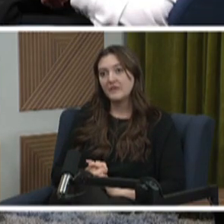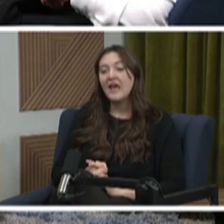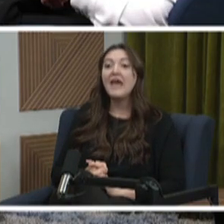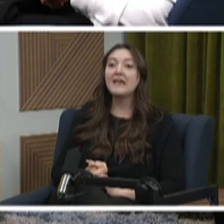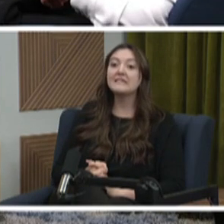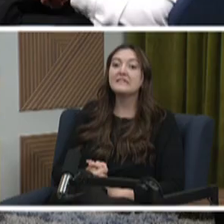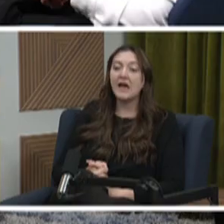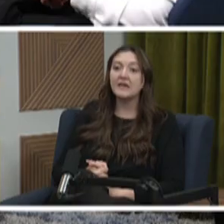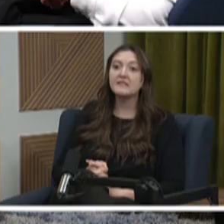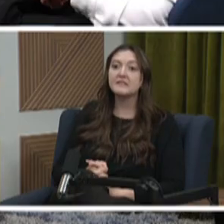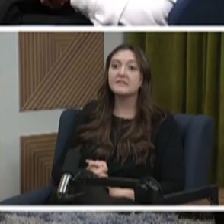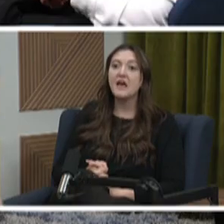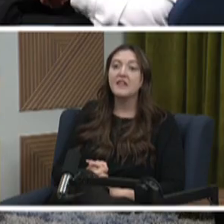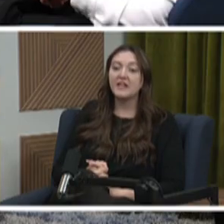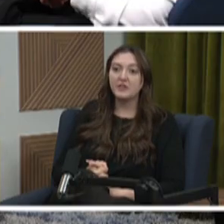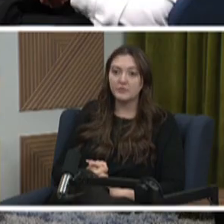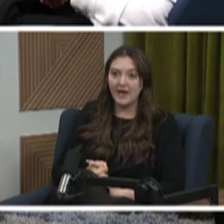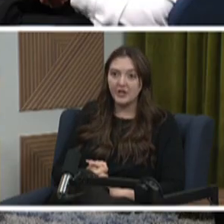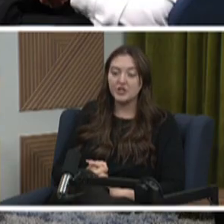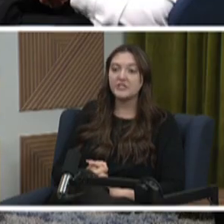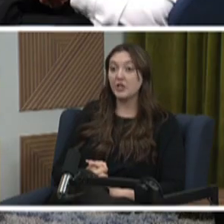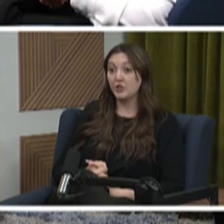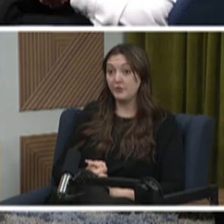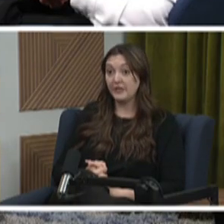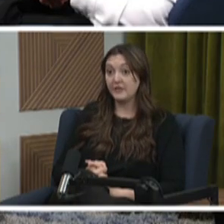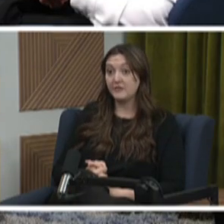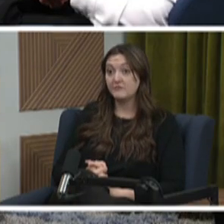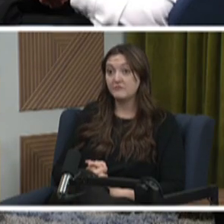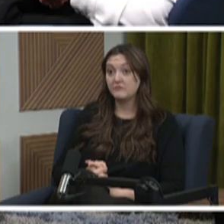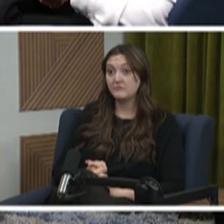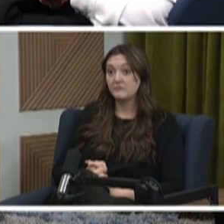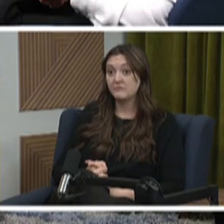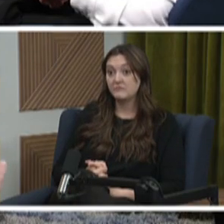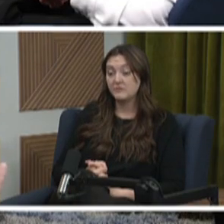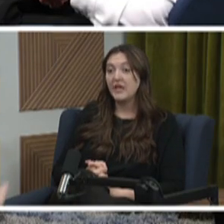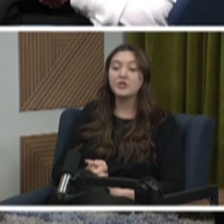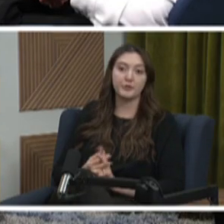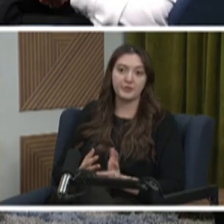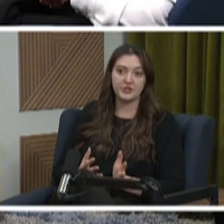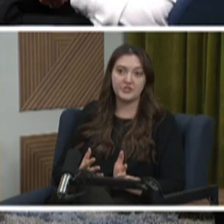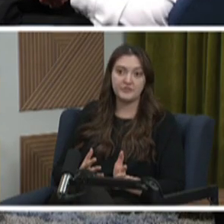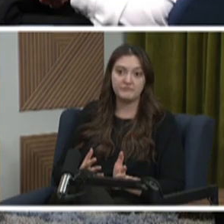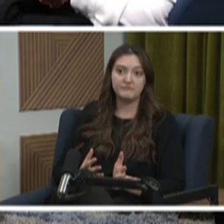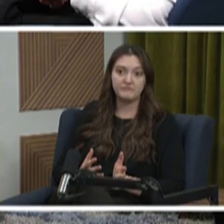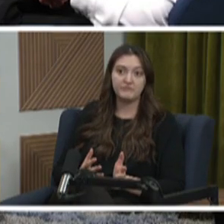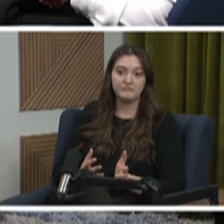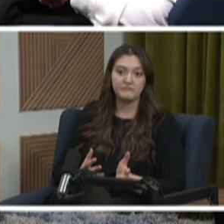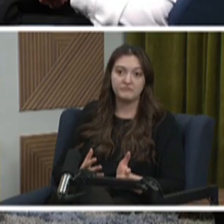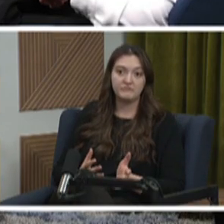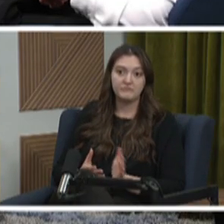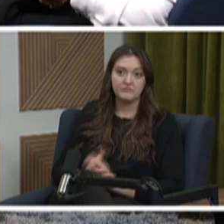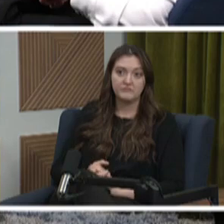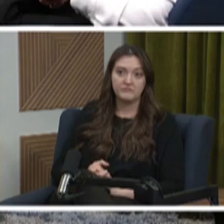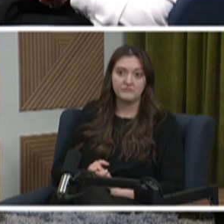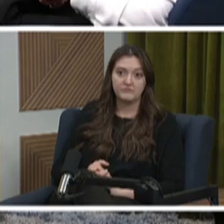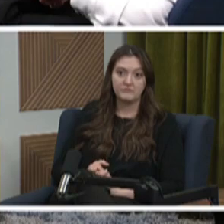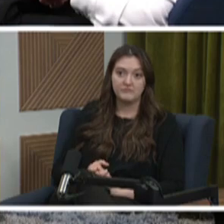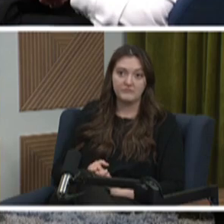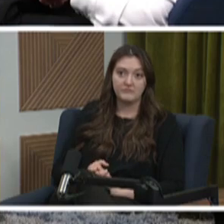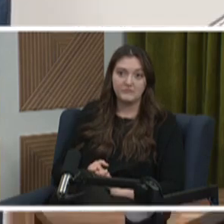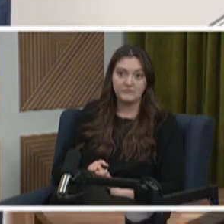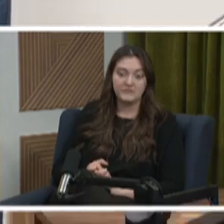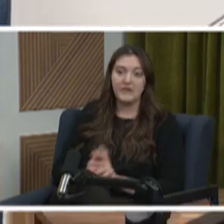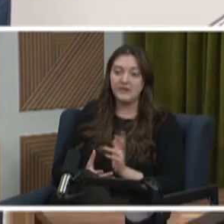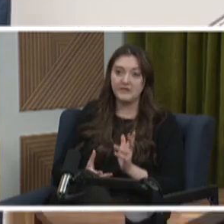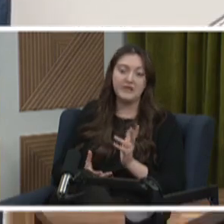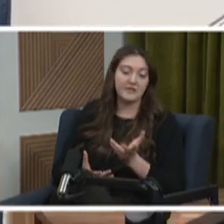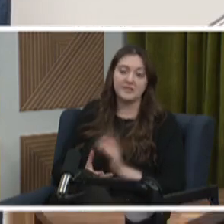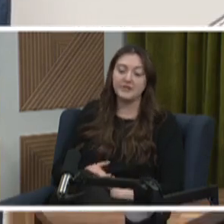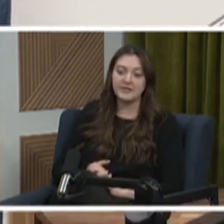It is nice that the writers included interpreters in the series.